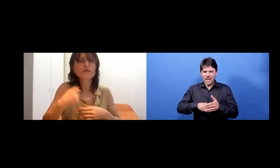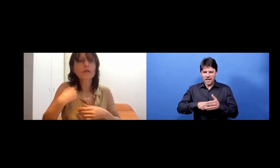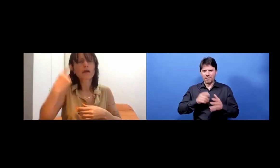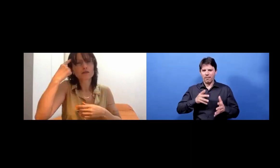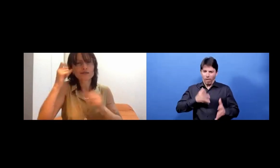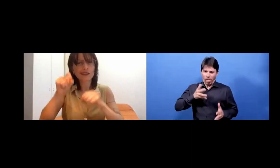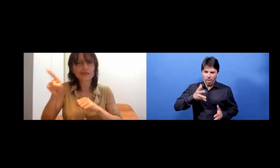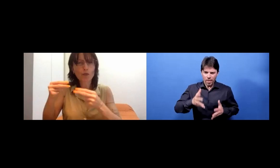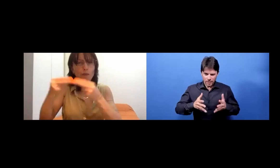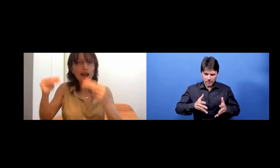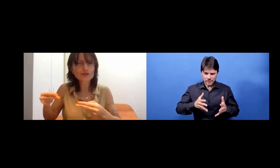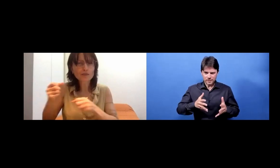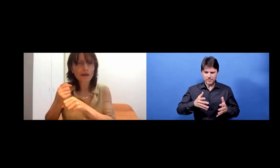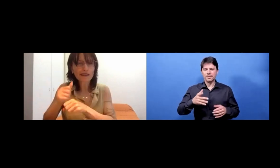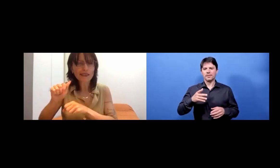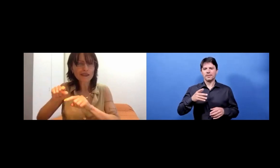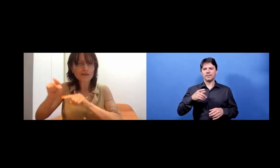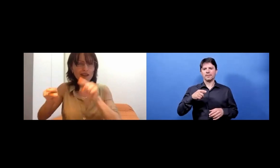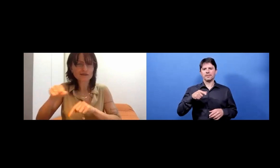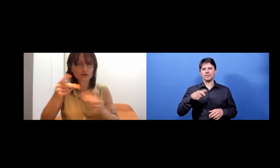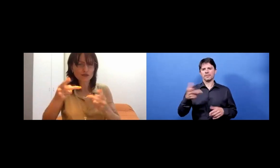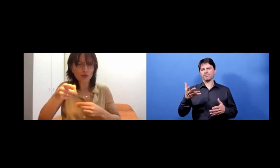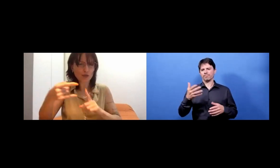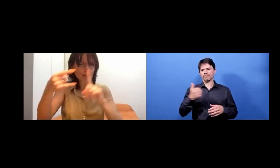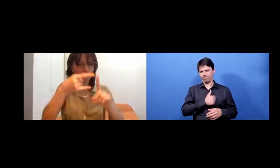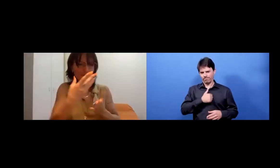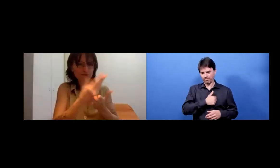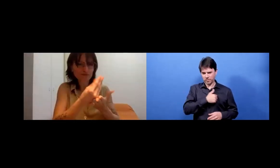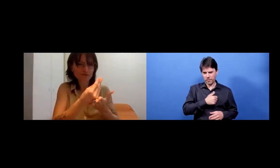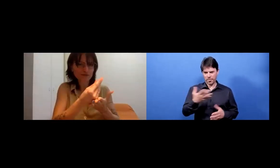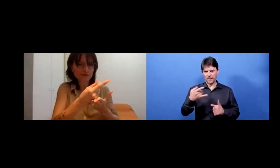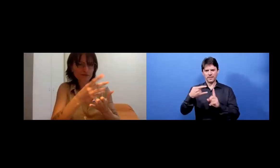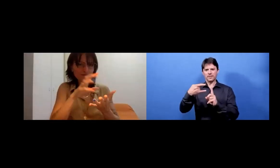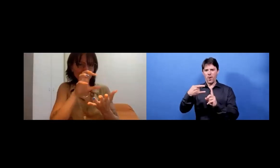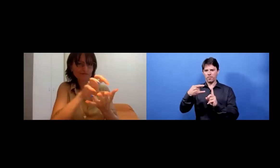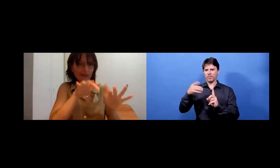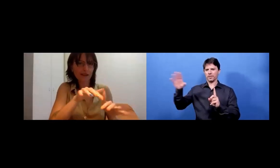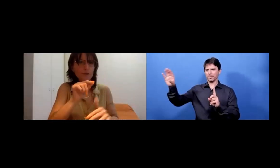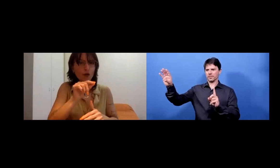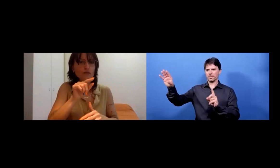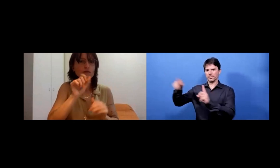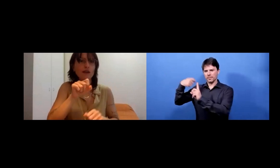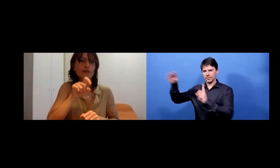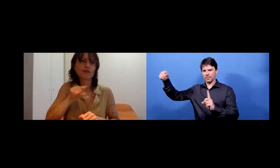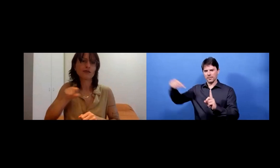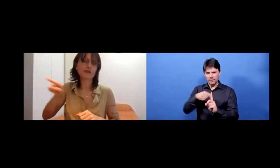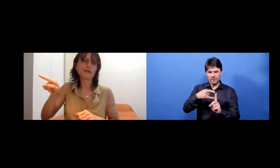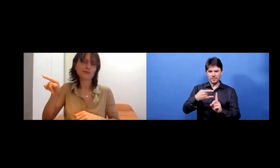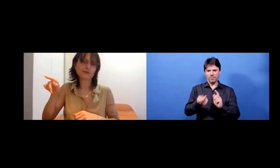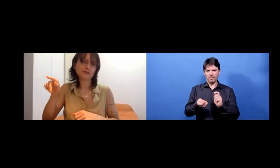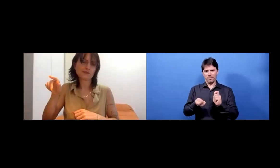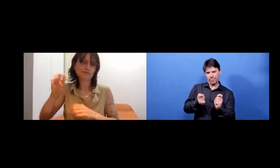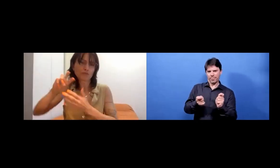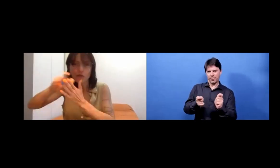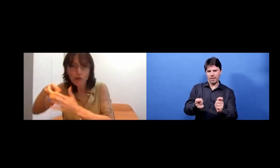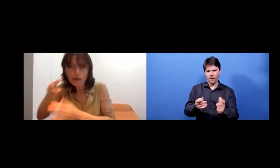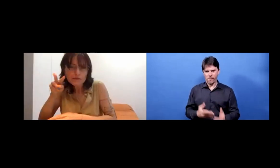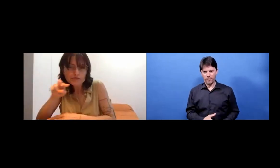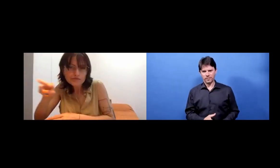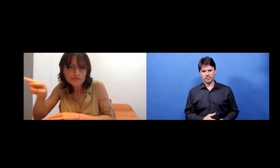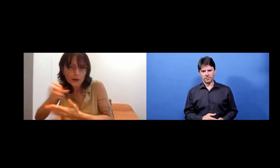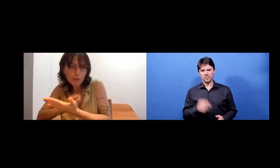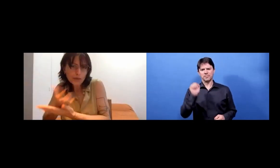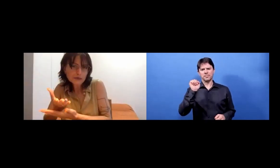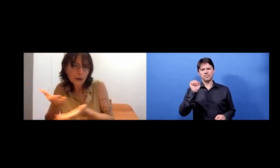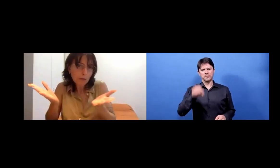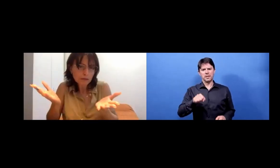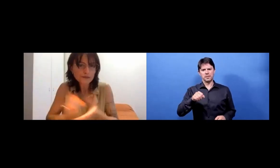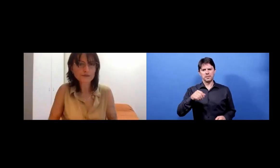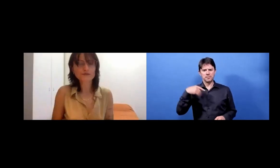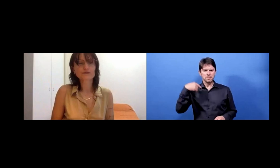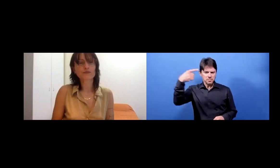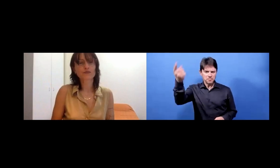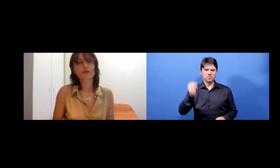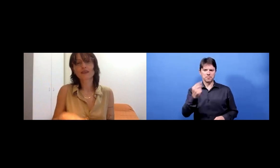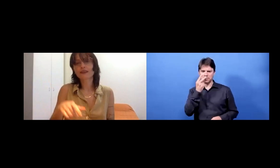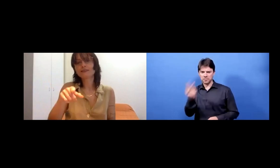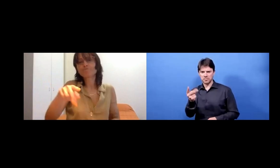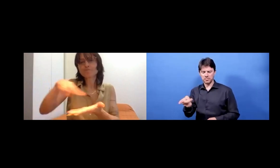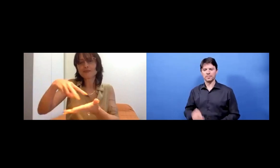Maybe you can see it again on the recording that will be posted after this session on the Making a Difference website.